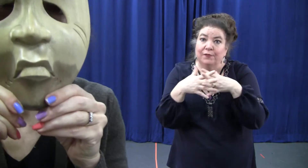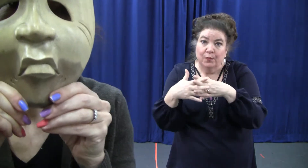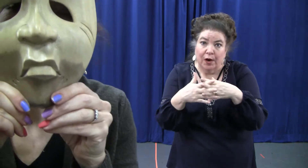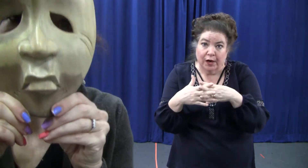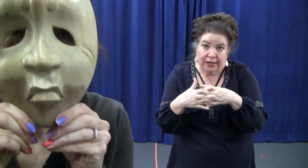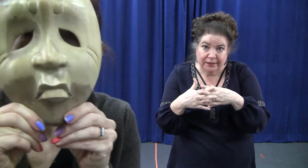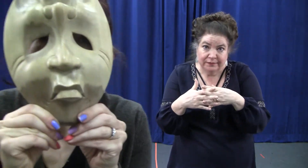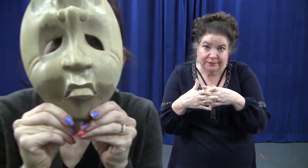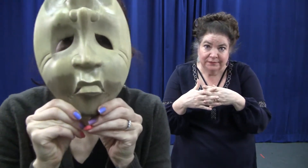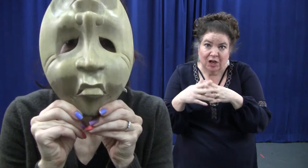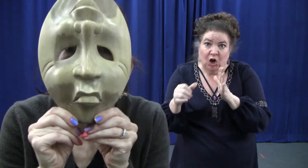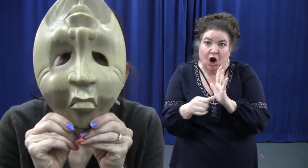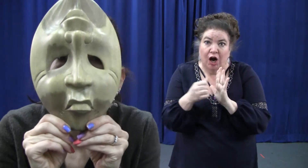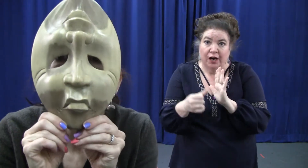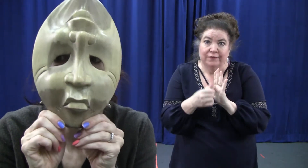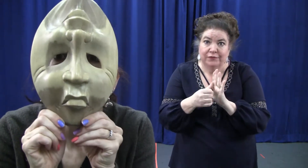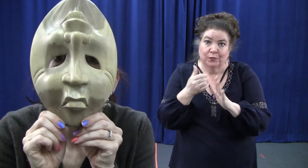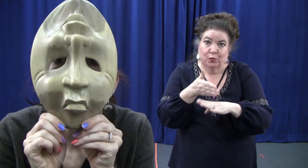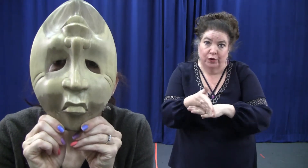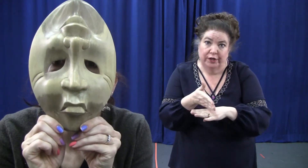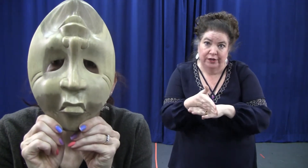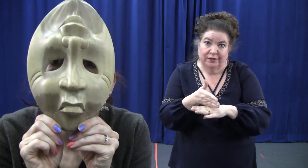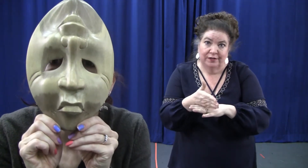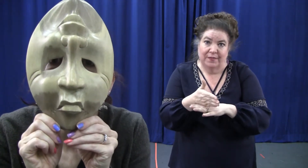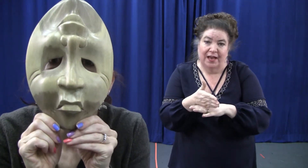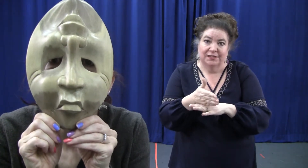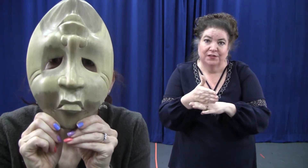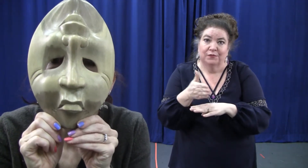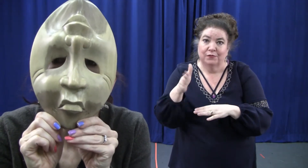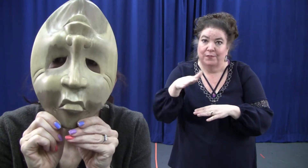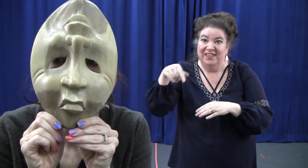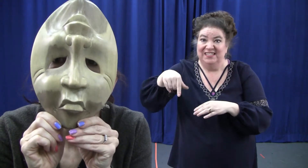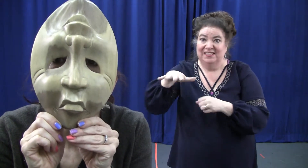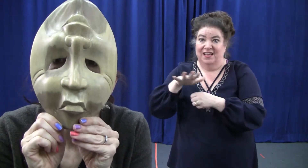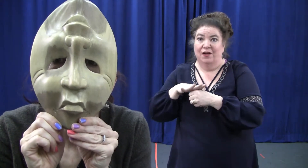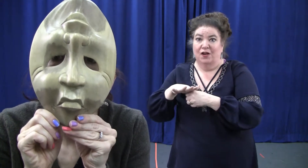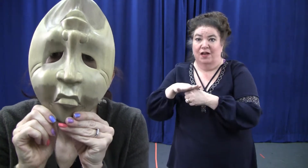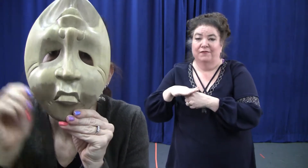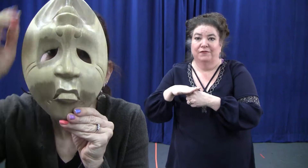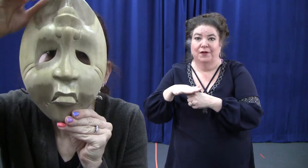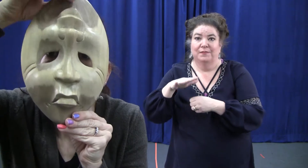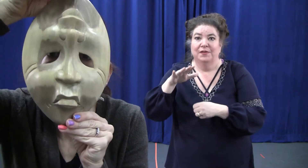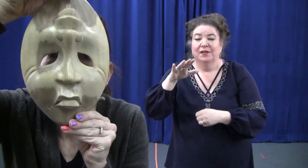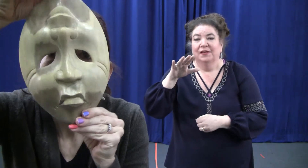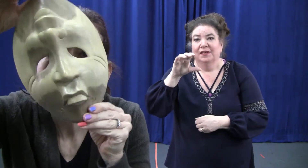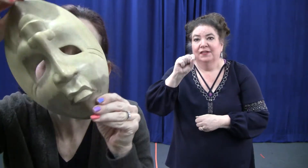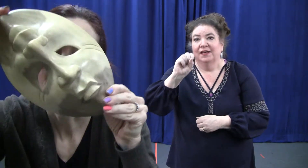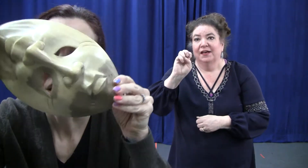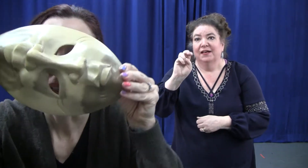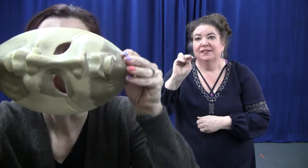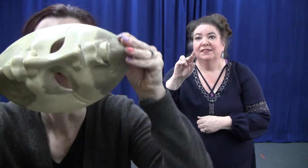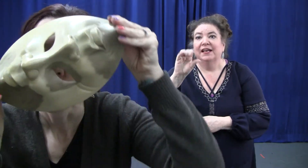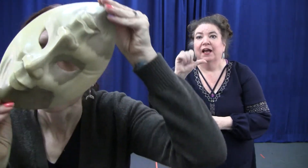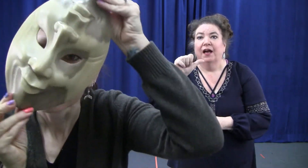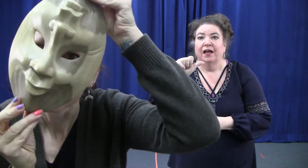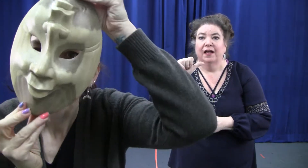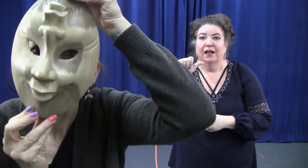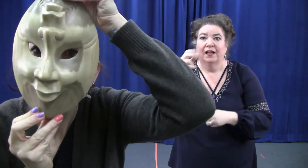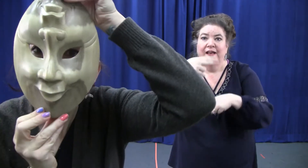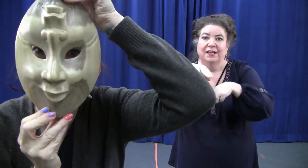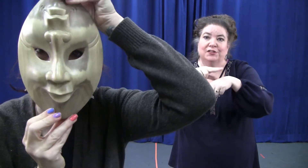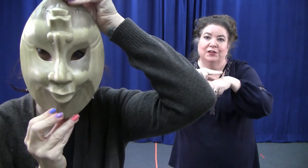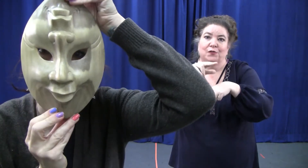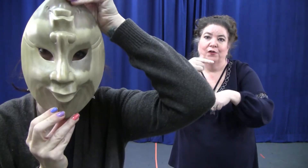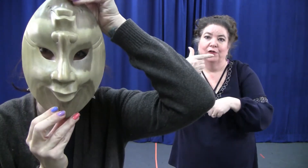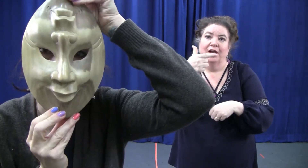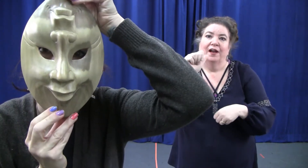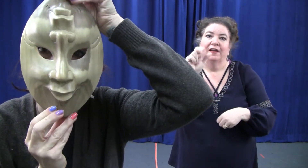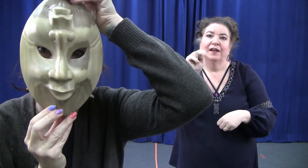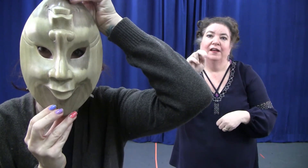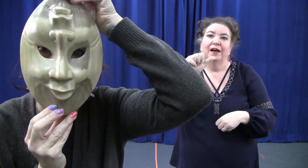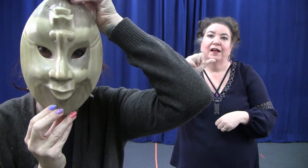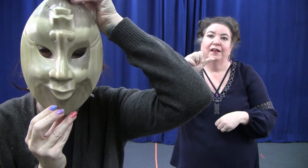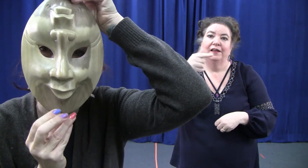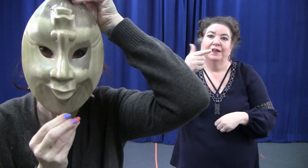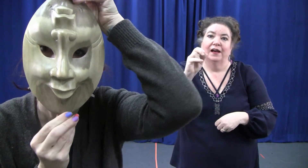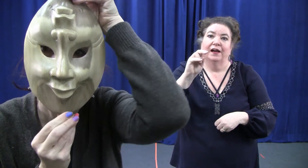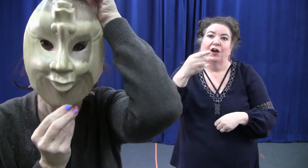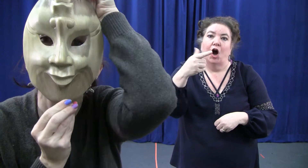American mask carved from wood. A mask from this area from the Seneca Nation or Ganandagone...